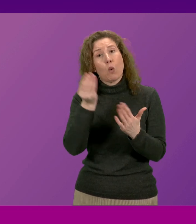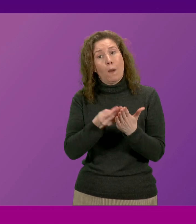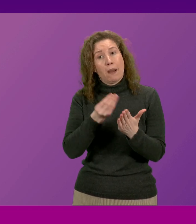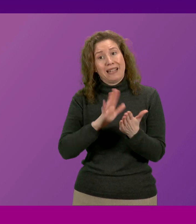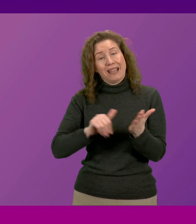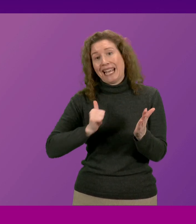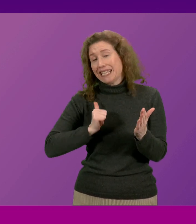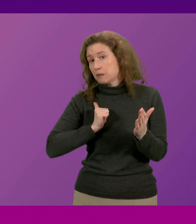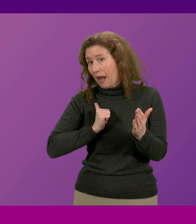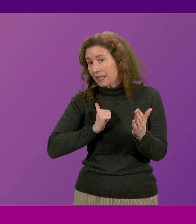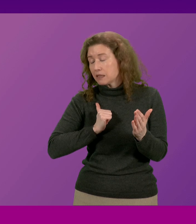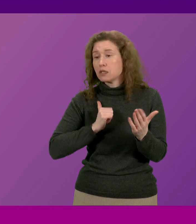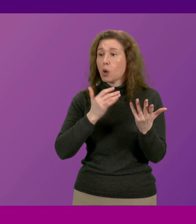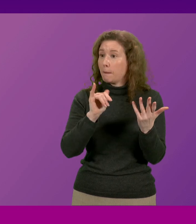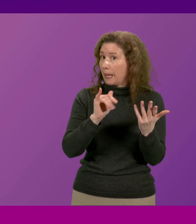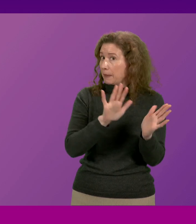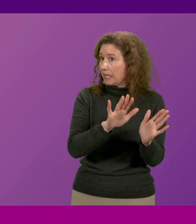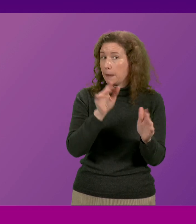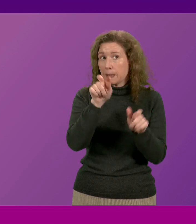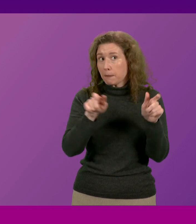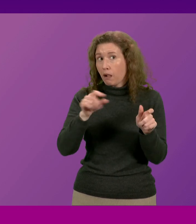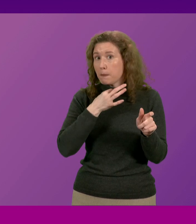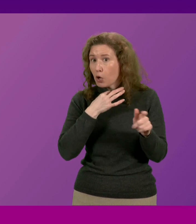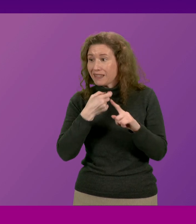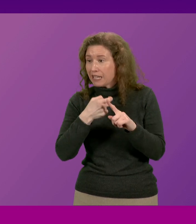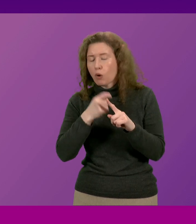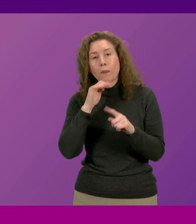expected. I am sure that the people of Perth and Kinross will be reassured by